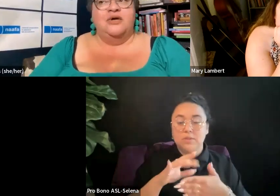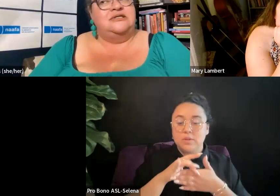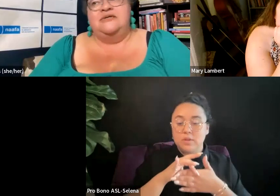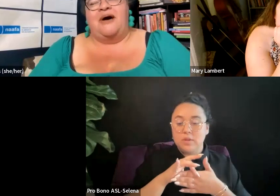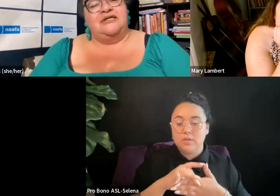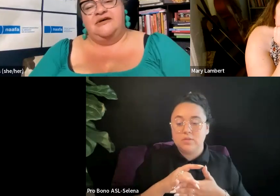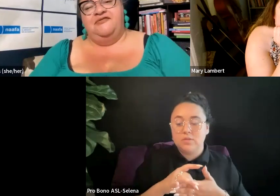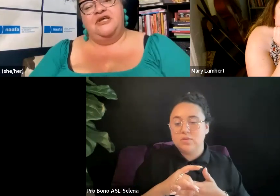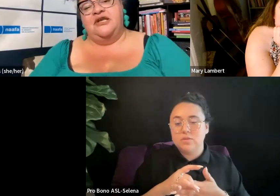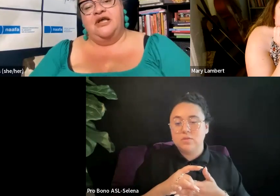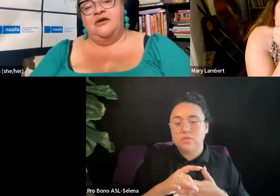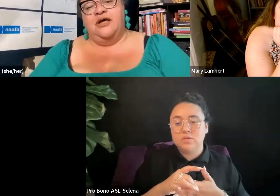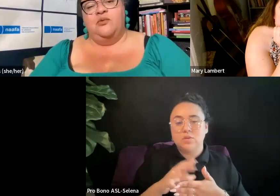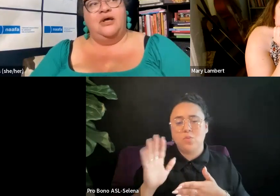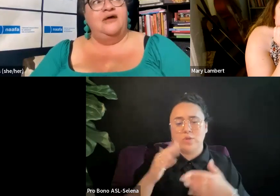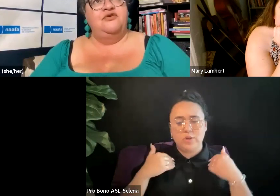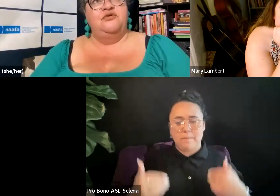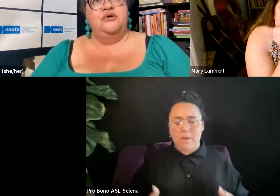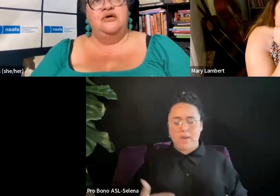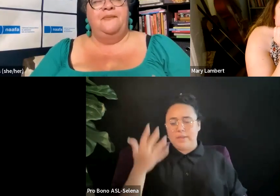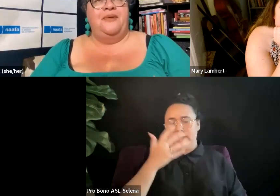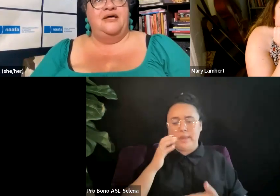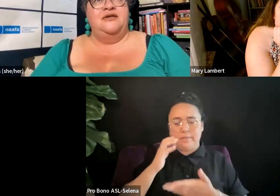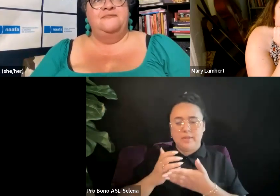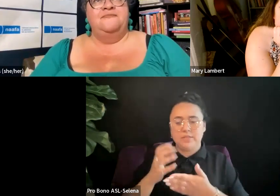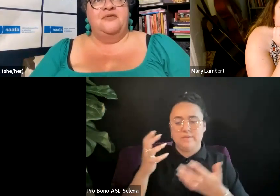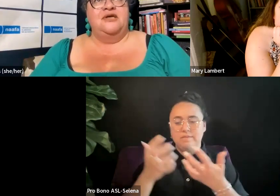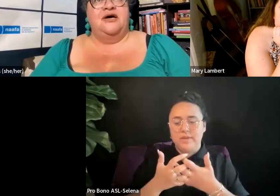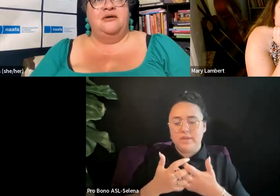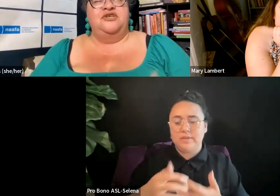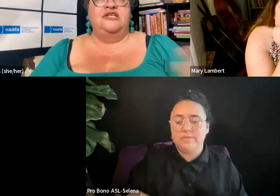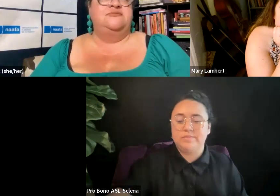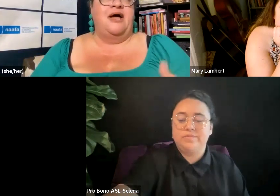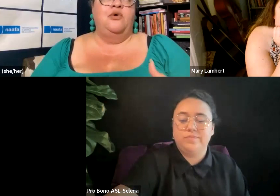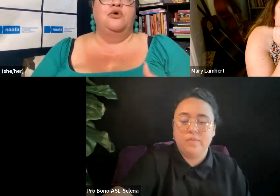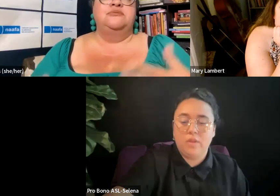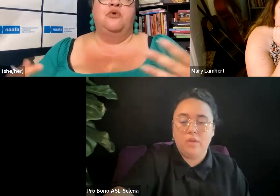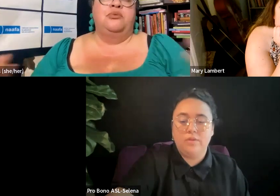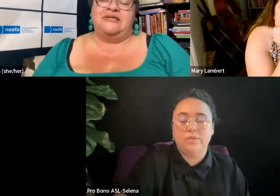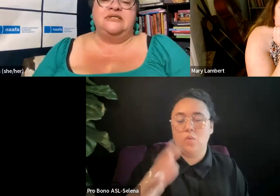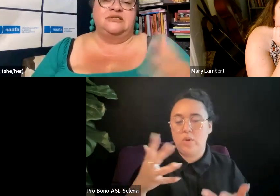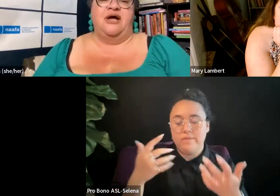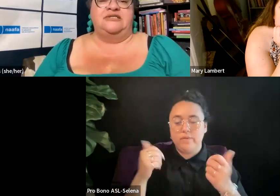where does this the body stuff fit in and like, what have you been challenged by or or pleasantly surprised